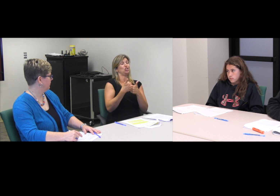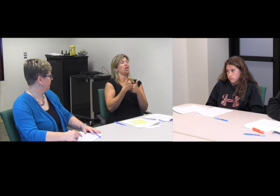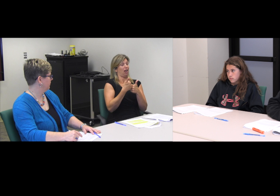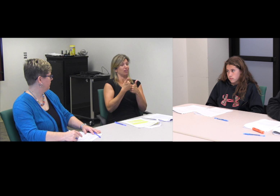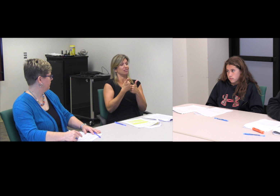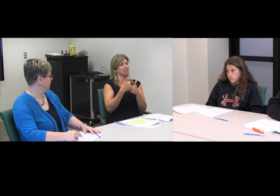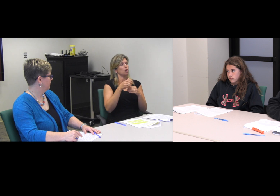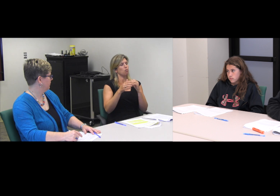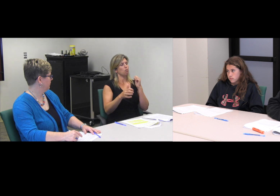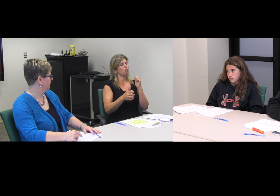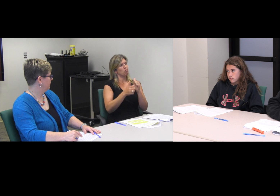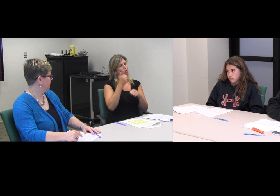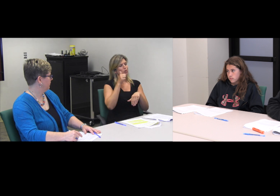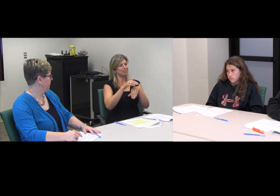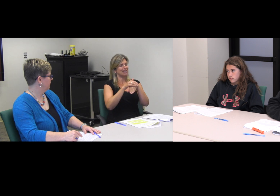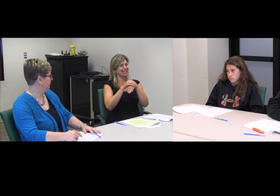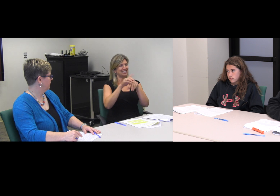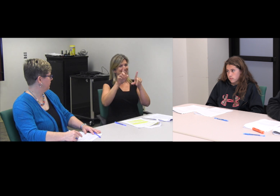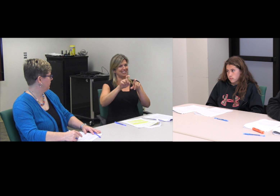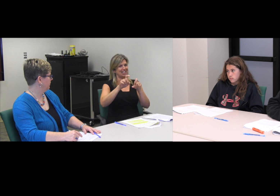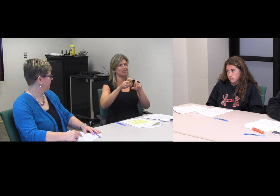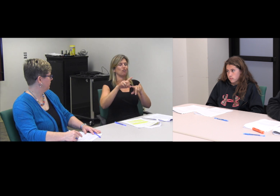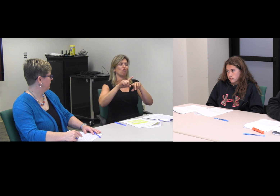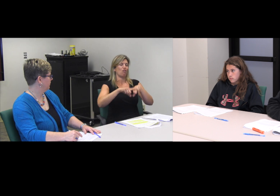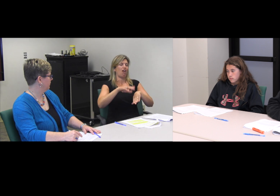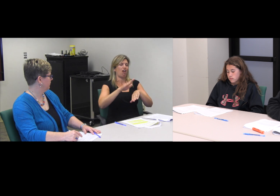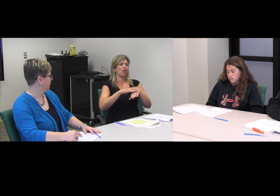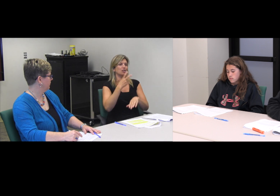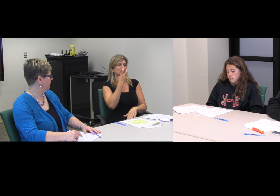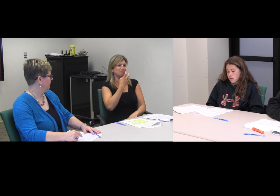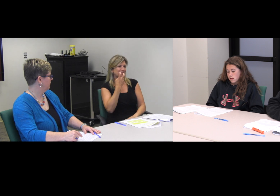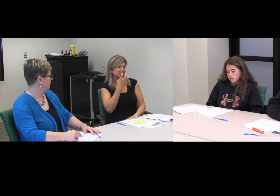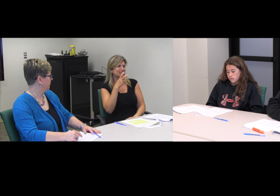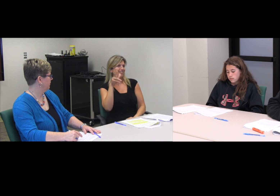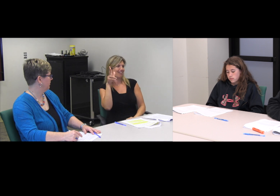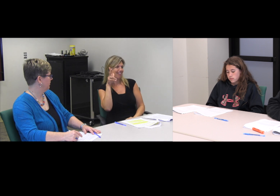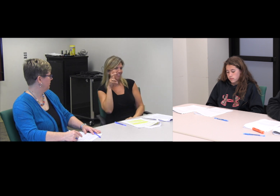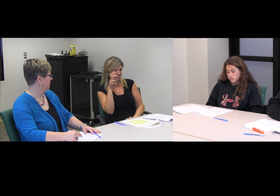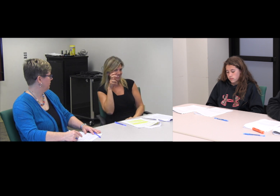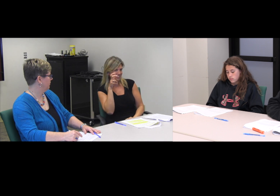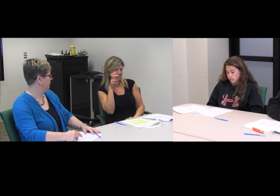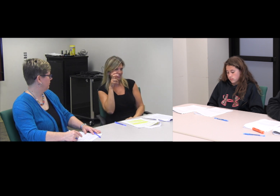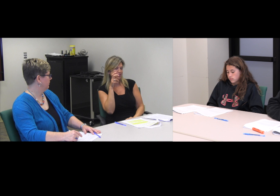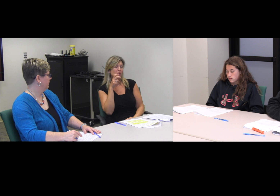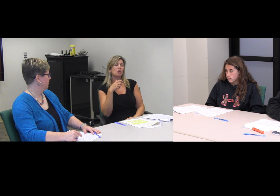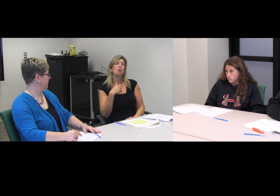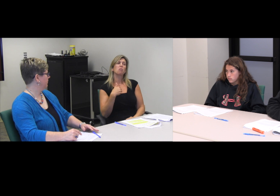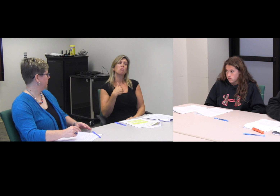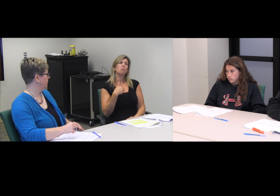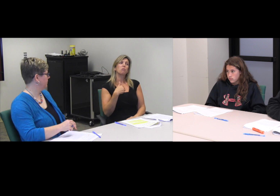The challenge with the English tests is that we cannot do tests that require speech and listening.